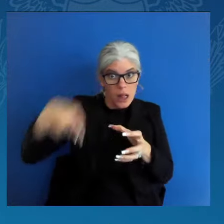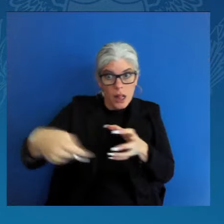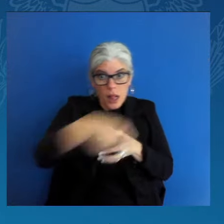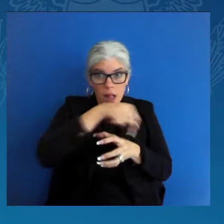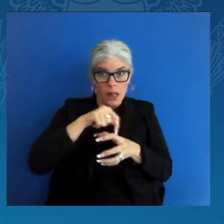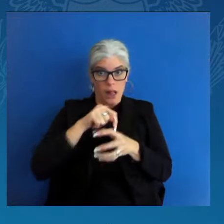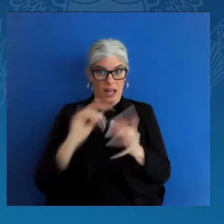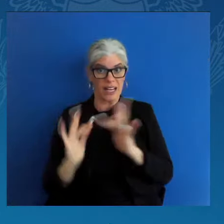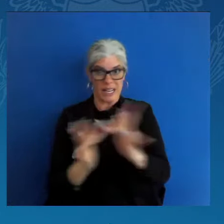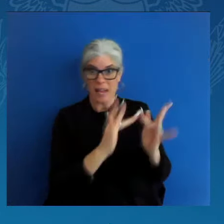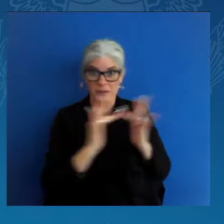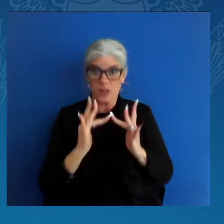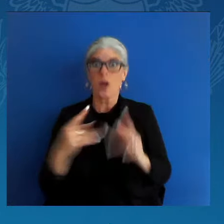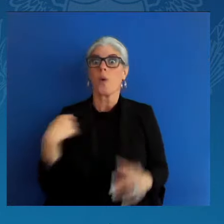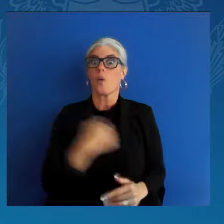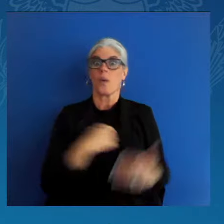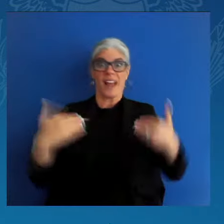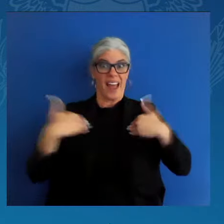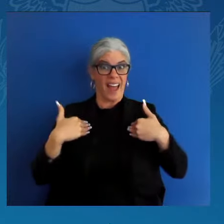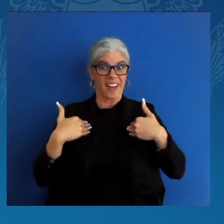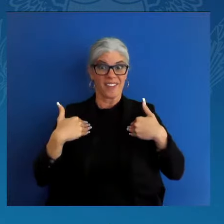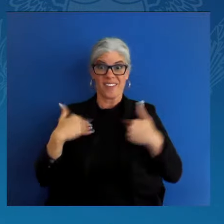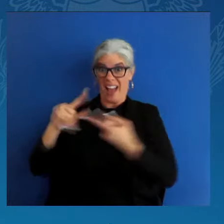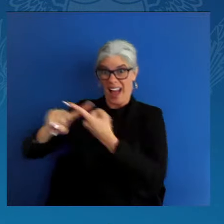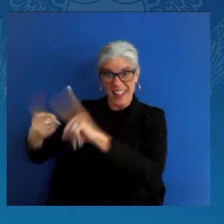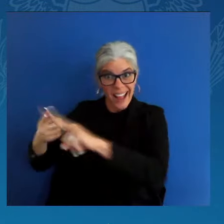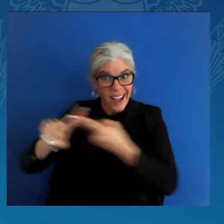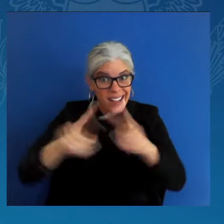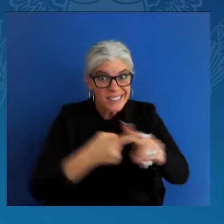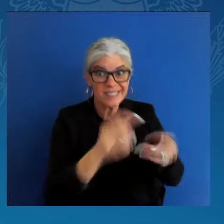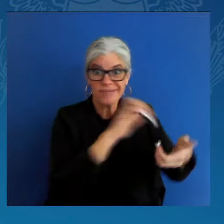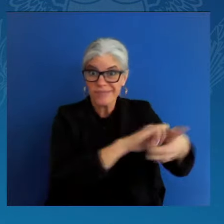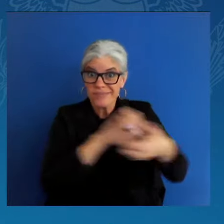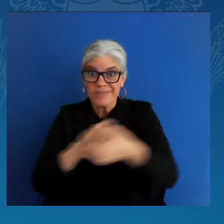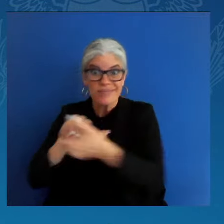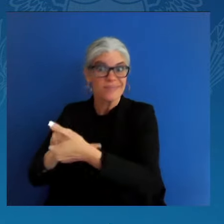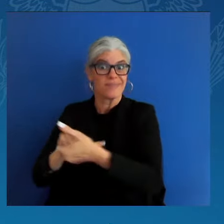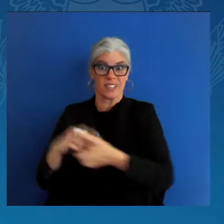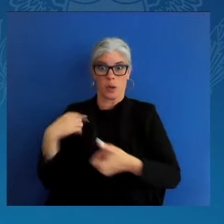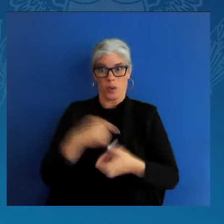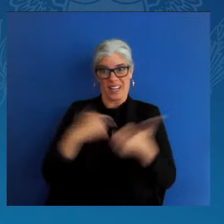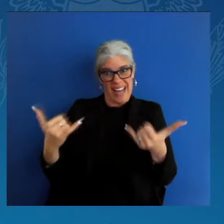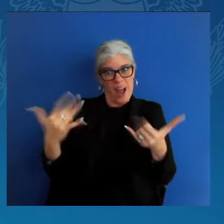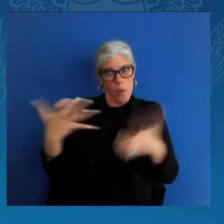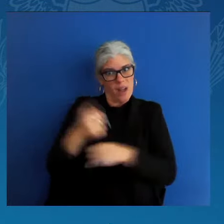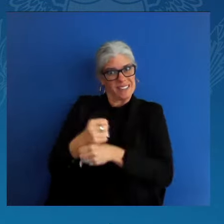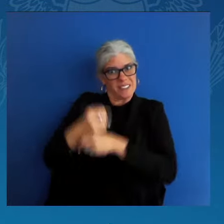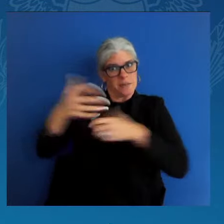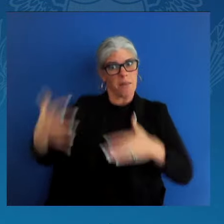advancing U.S. leadership and strength in several ways. First, our combined Space Operations